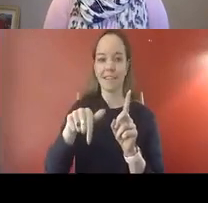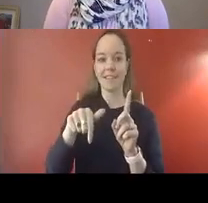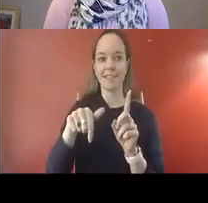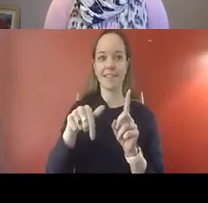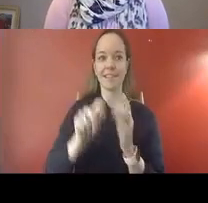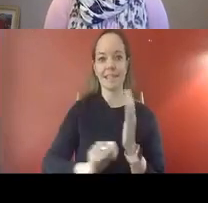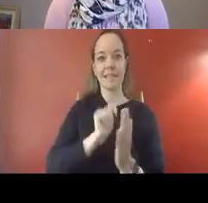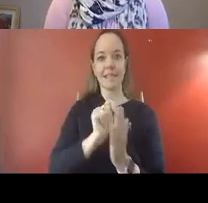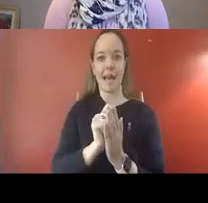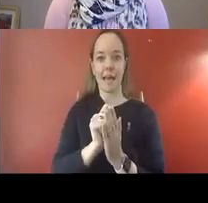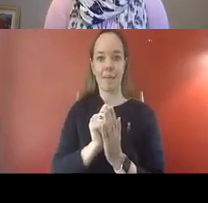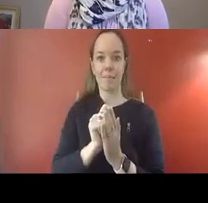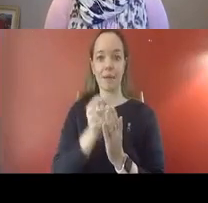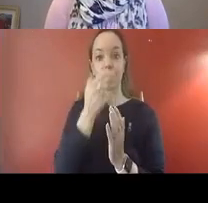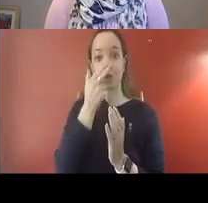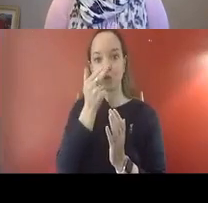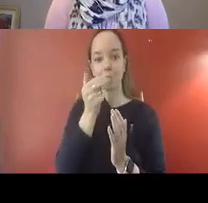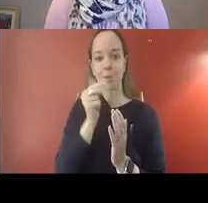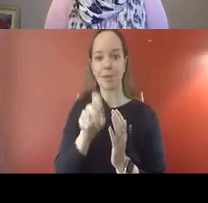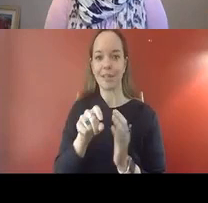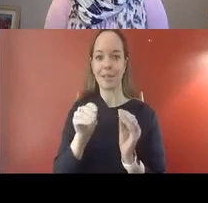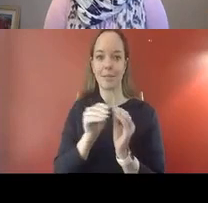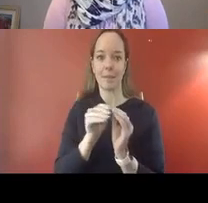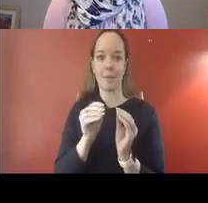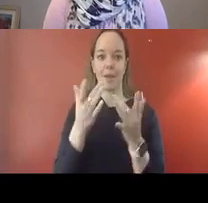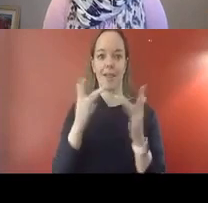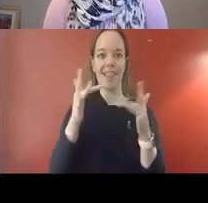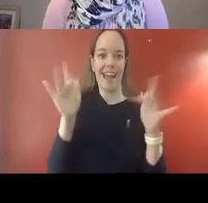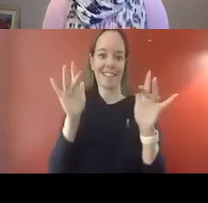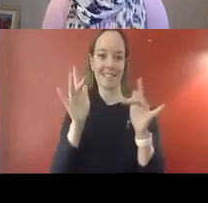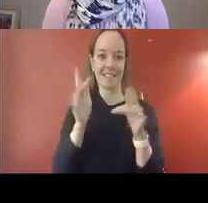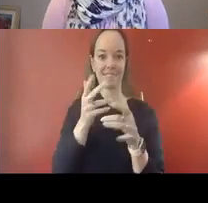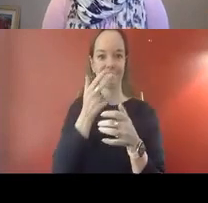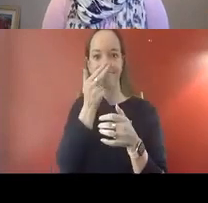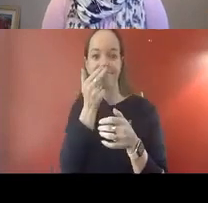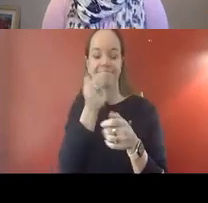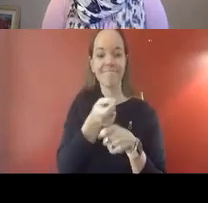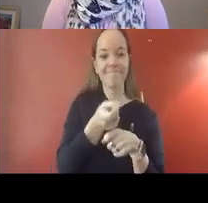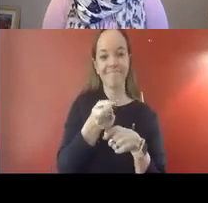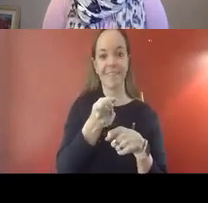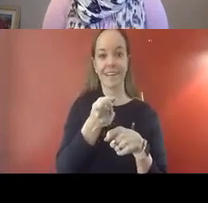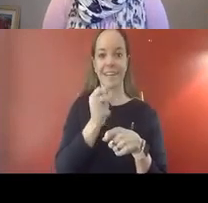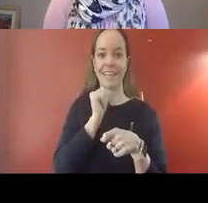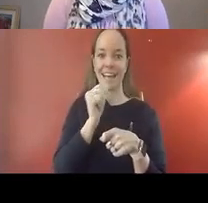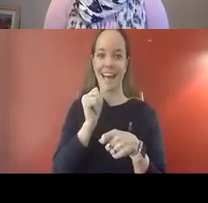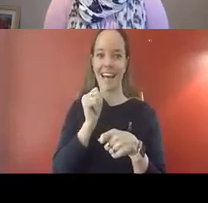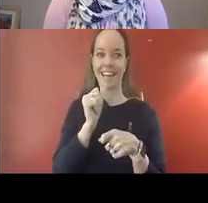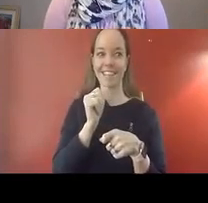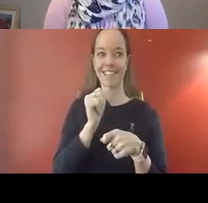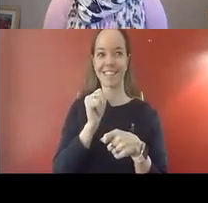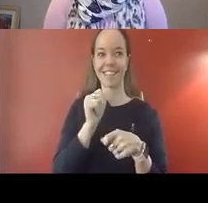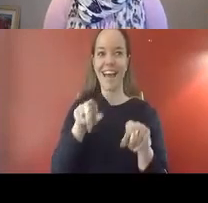lighthearted and less mean or edgy. where humor can probably be more And so sarcasm has that gift and curse lighthearted and less mean or edgy. of being a little bit of both but this And so sarcasm has that gift and curse